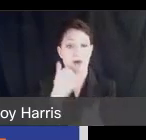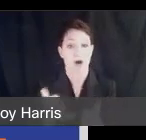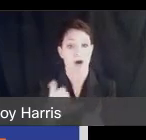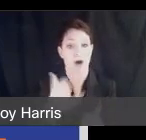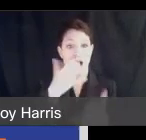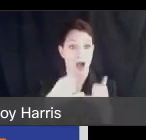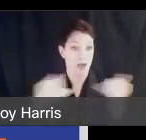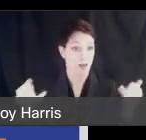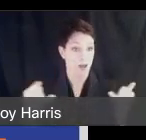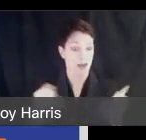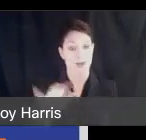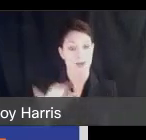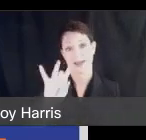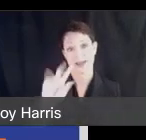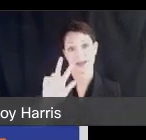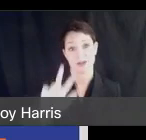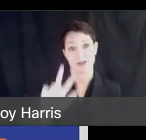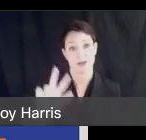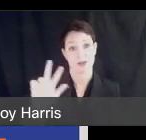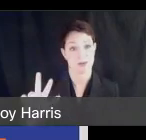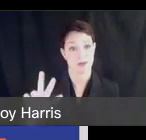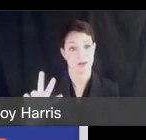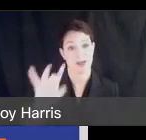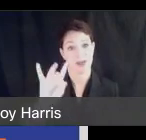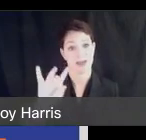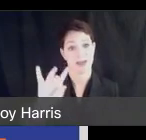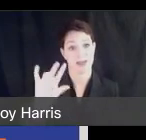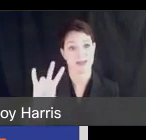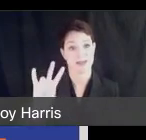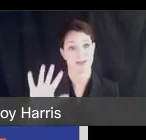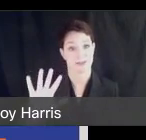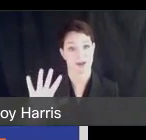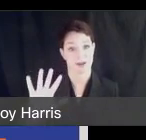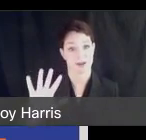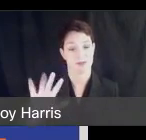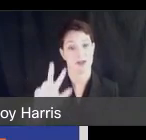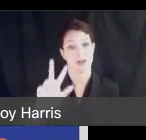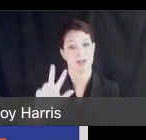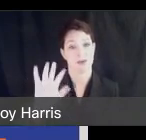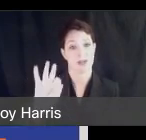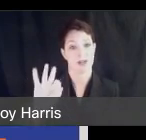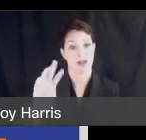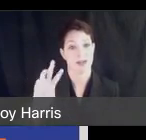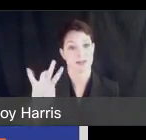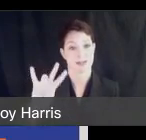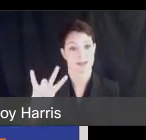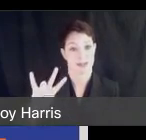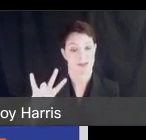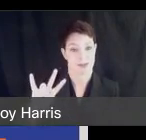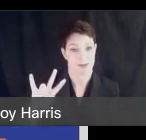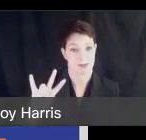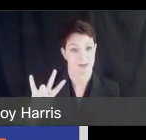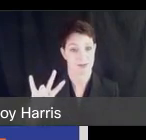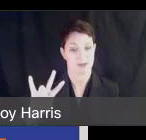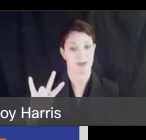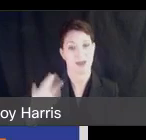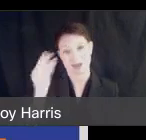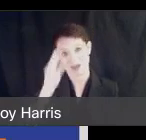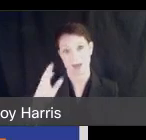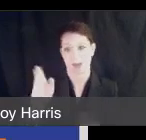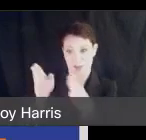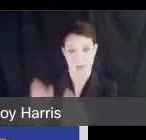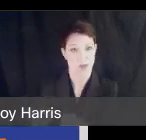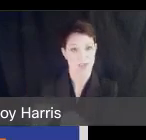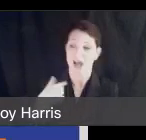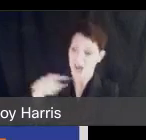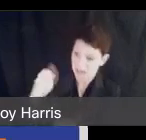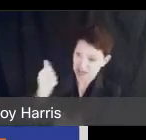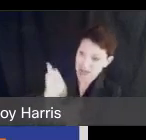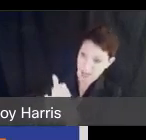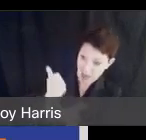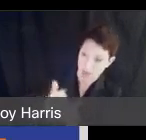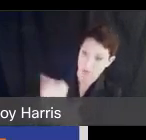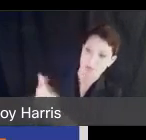at (833) 875-3967 and let the agent know that you need support in pre-registering for a vaccine